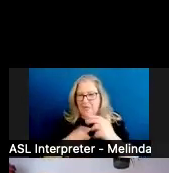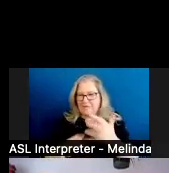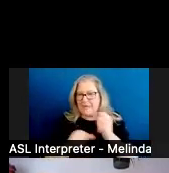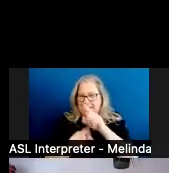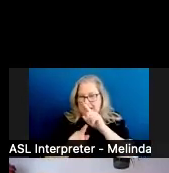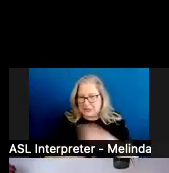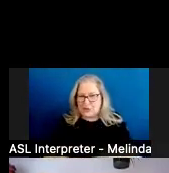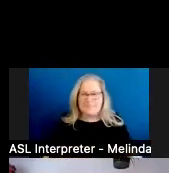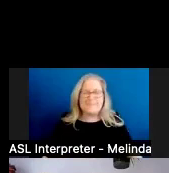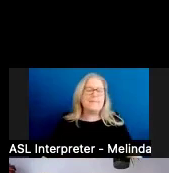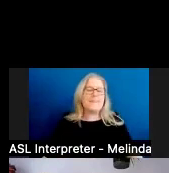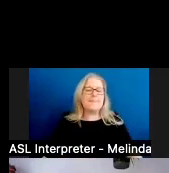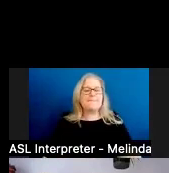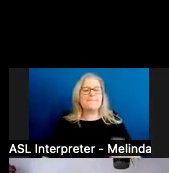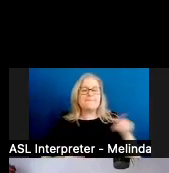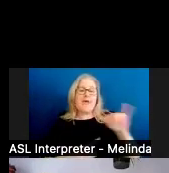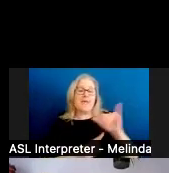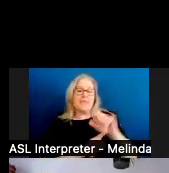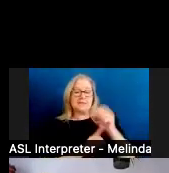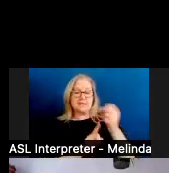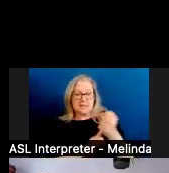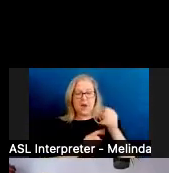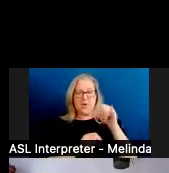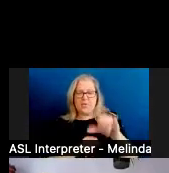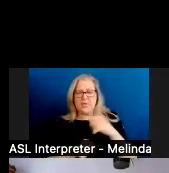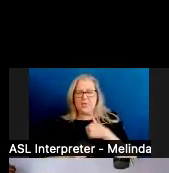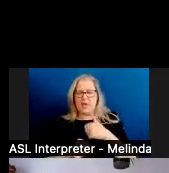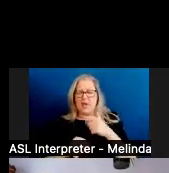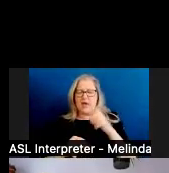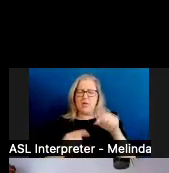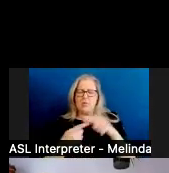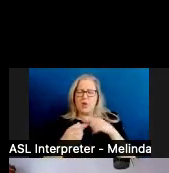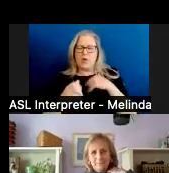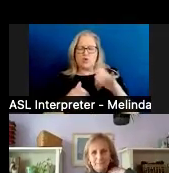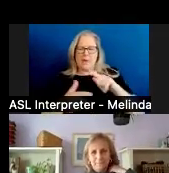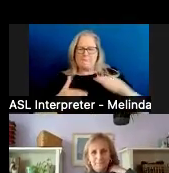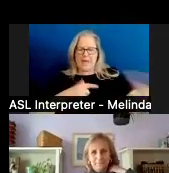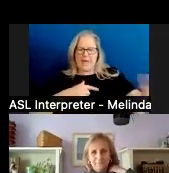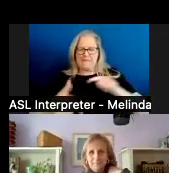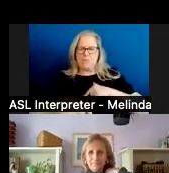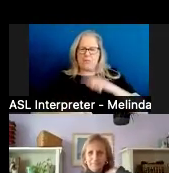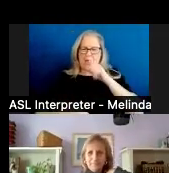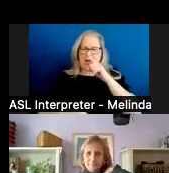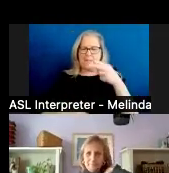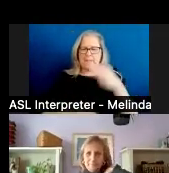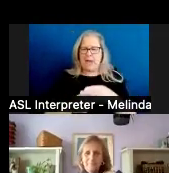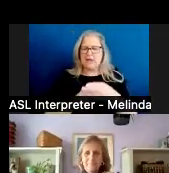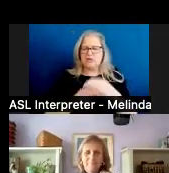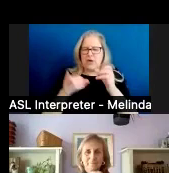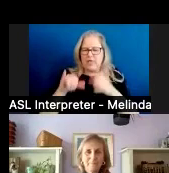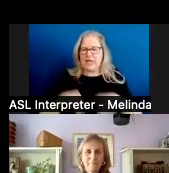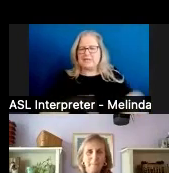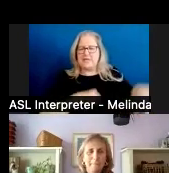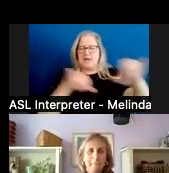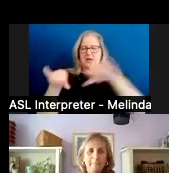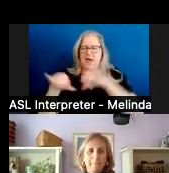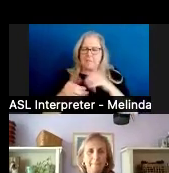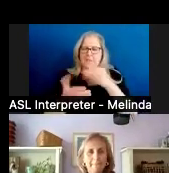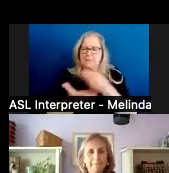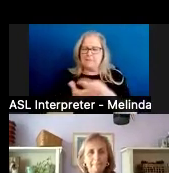All right. So here's a scenario. This is when we were doing that back and forth, I mentioned that there's a very common money-related question that comes up.